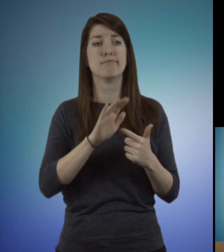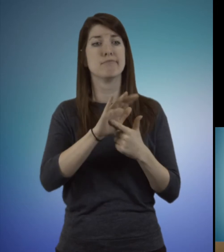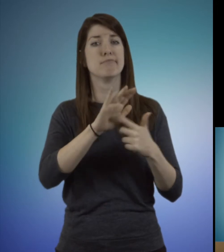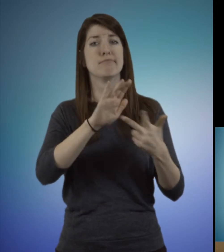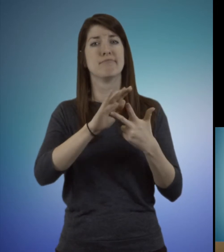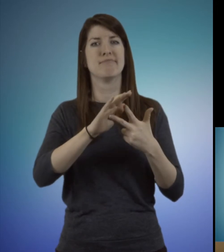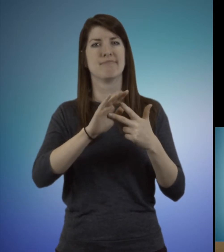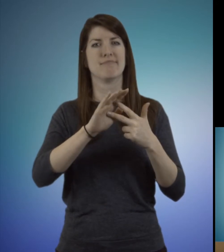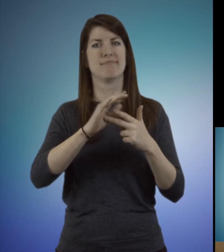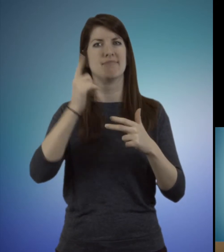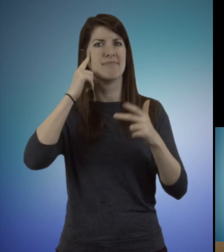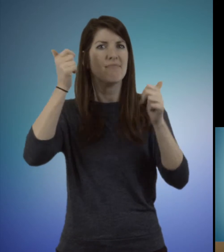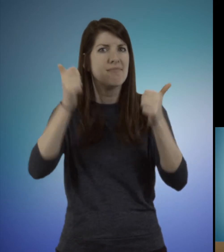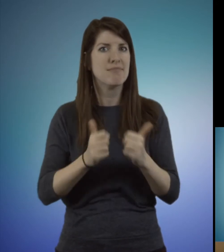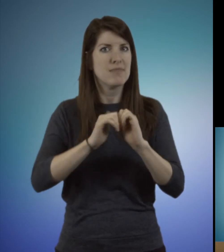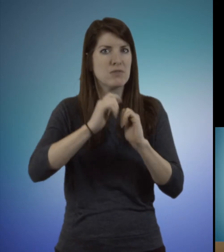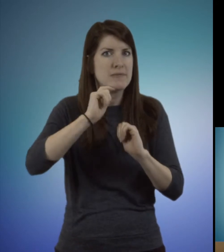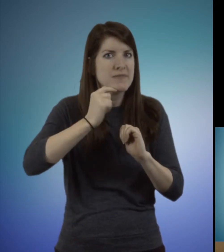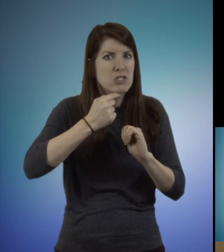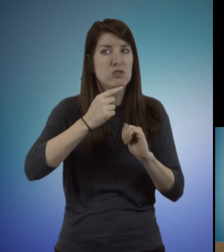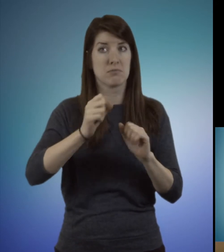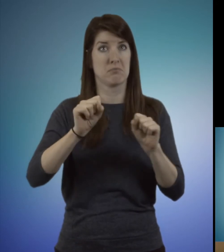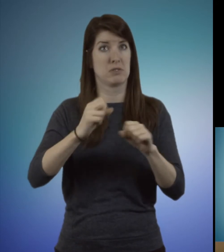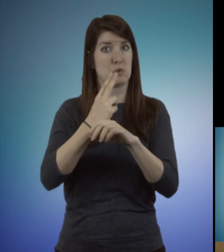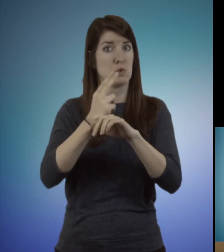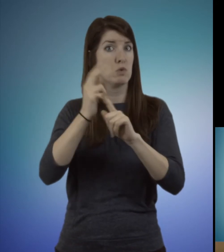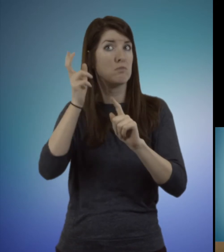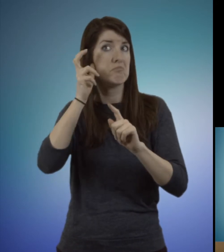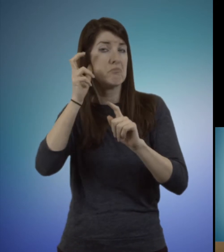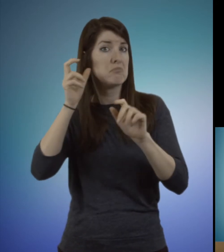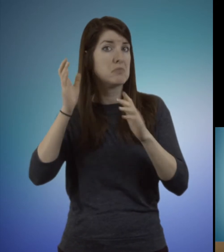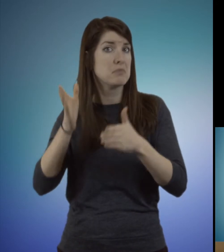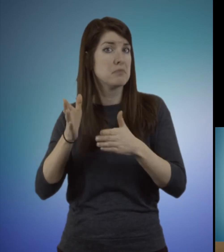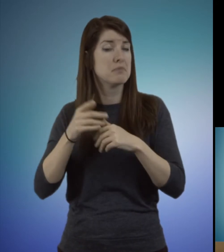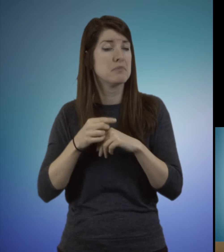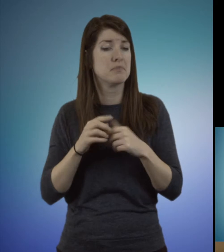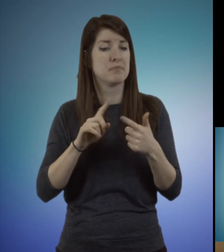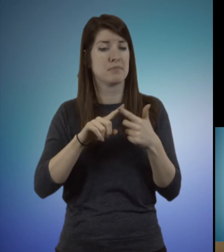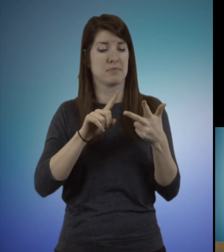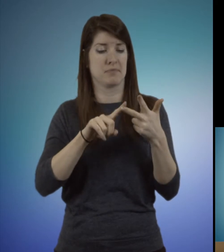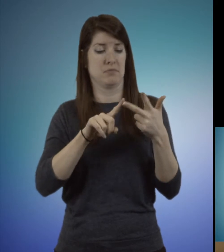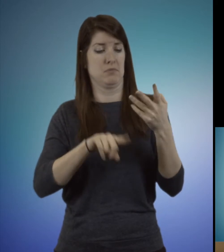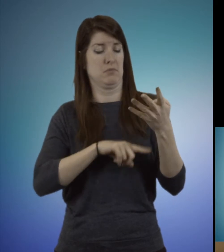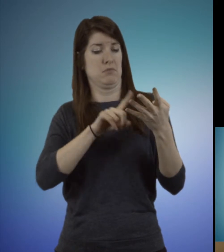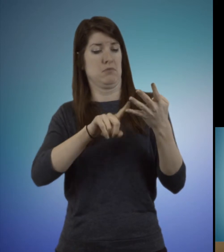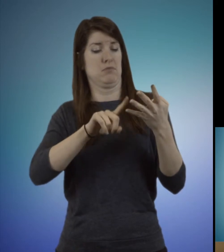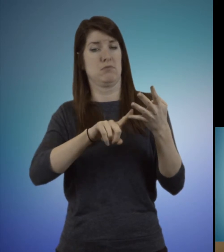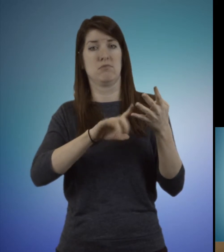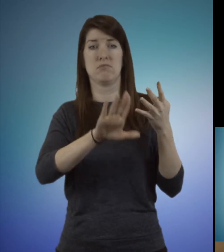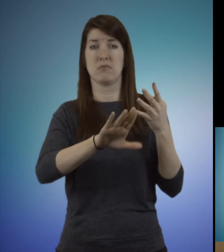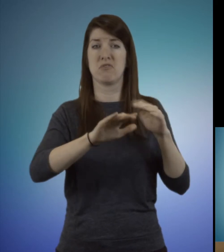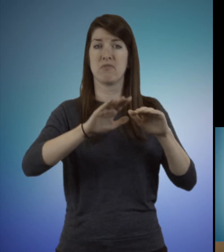the severity of the loss and potential for use of residual hearing, the child's academic level,